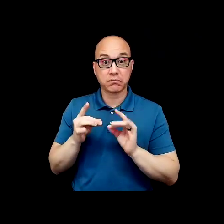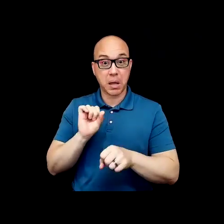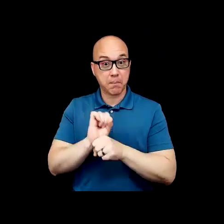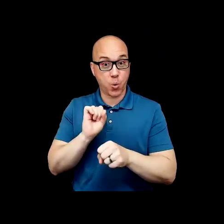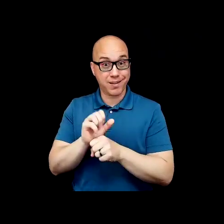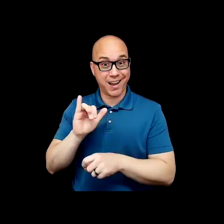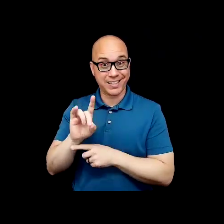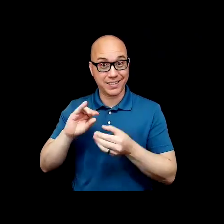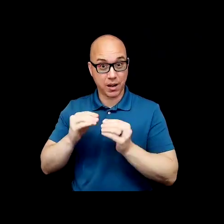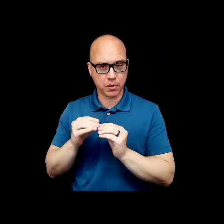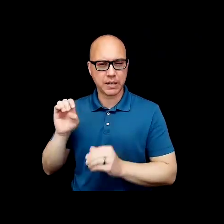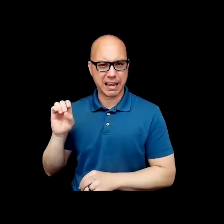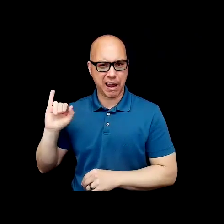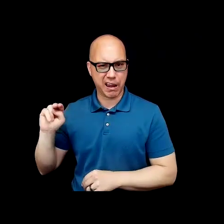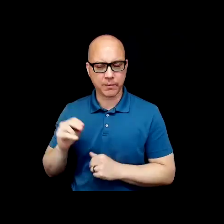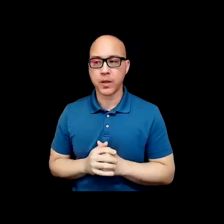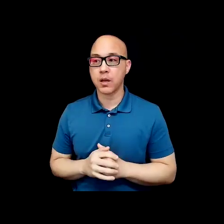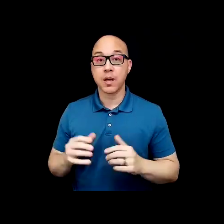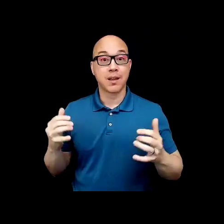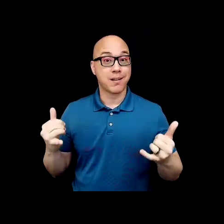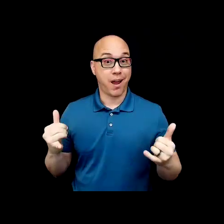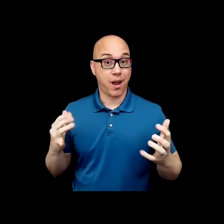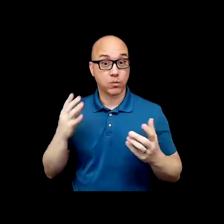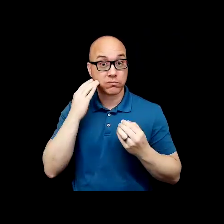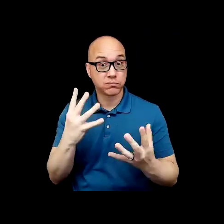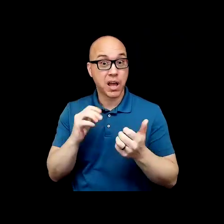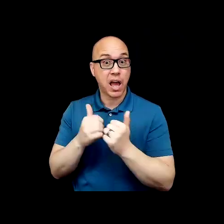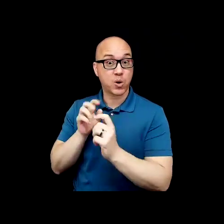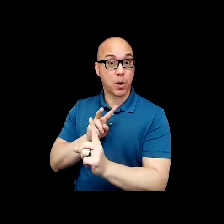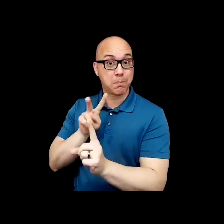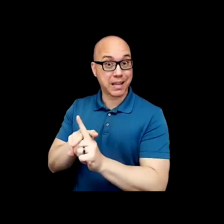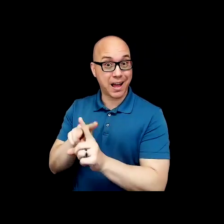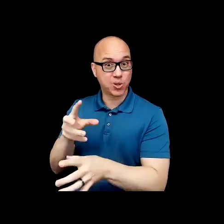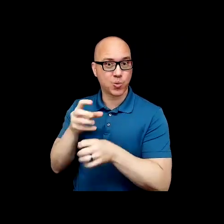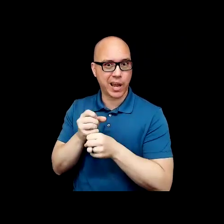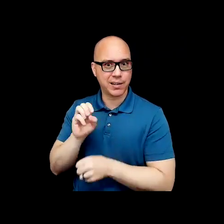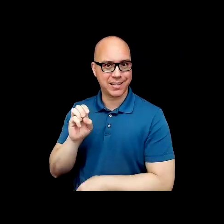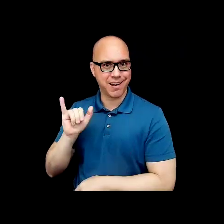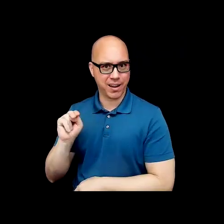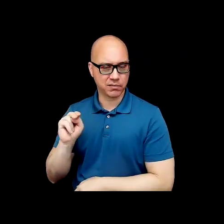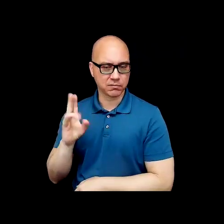make sure that you understand how to apply for your Employer Identification Number.